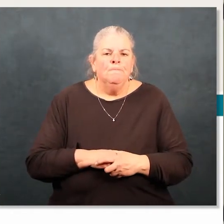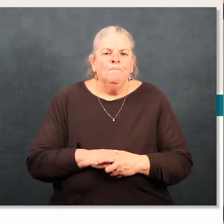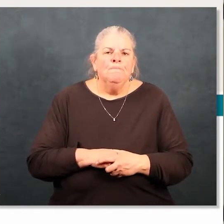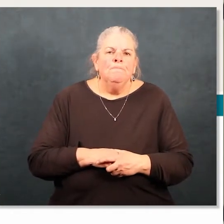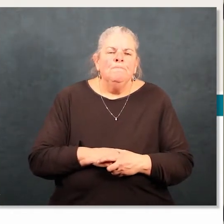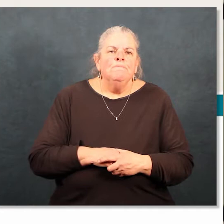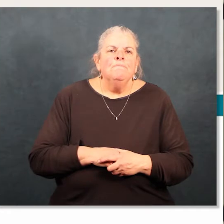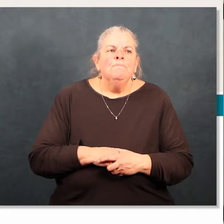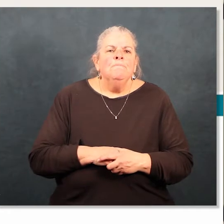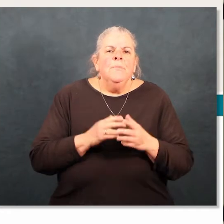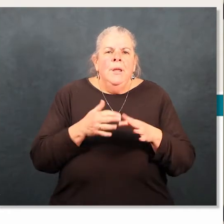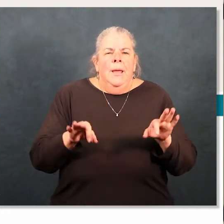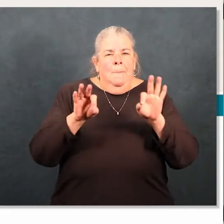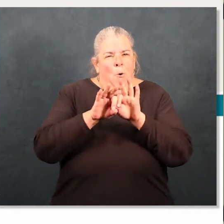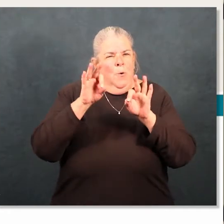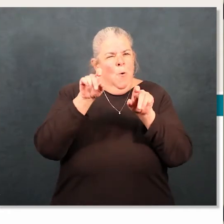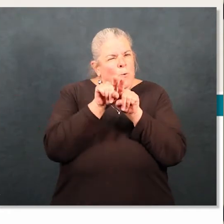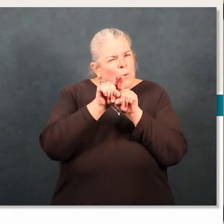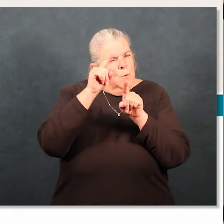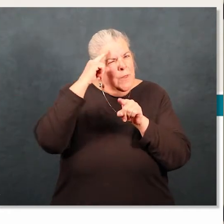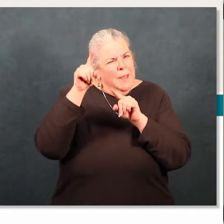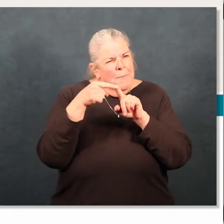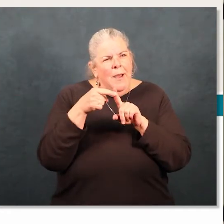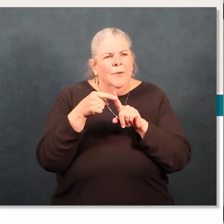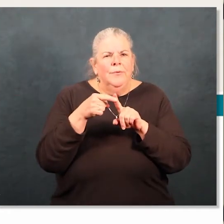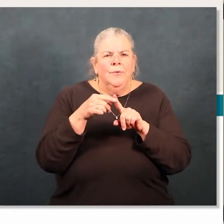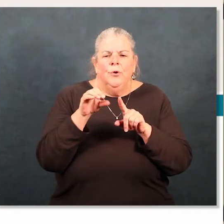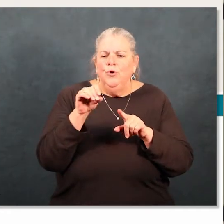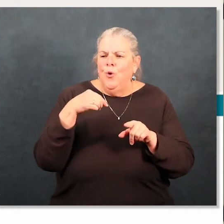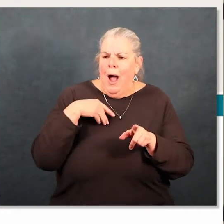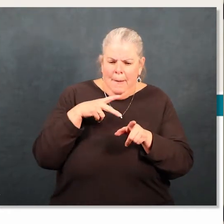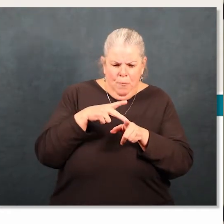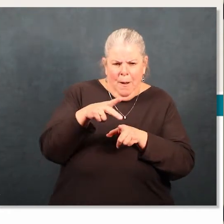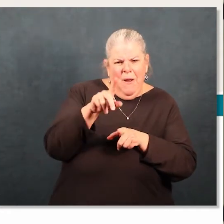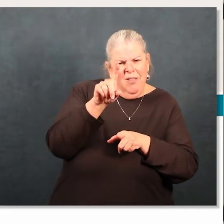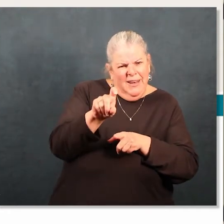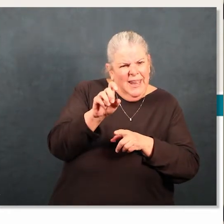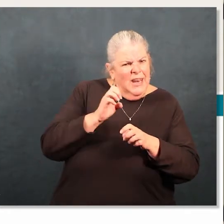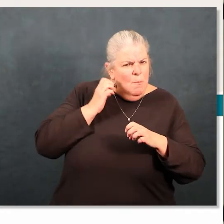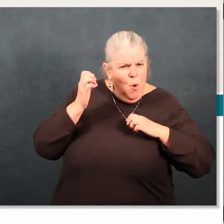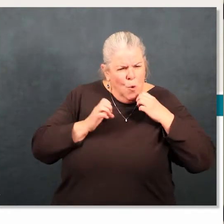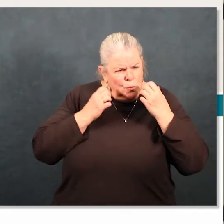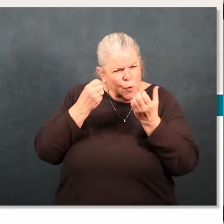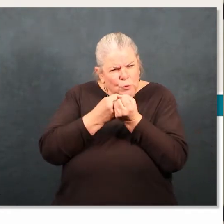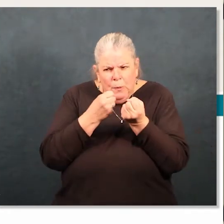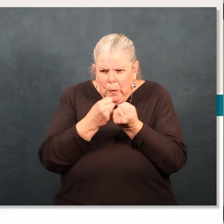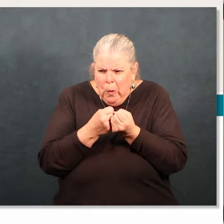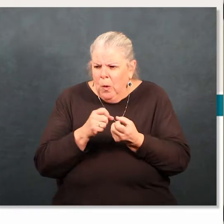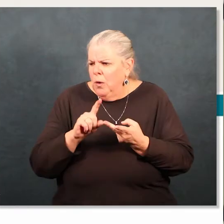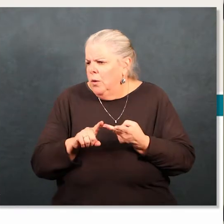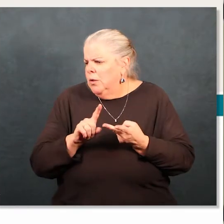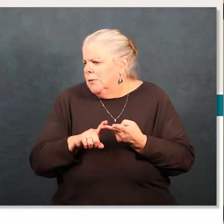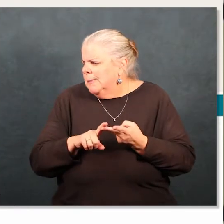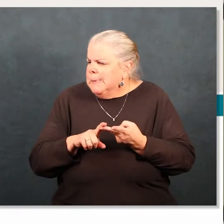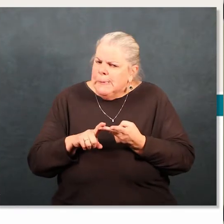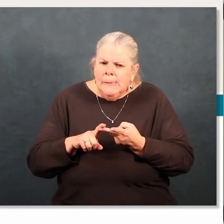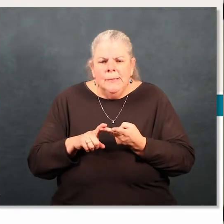along those lines, do I primarily need emotional support? Is it primarily